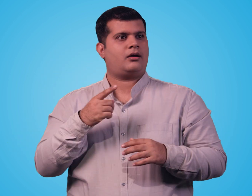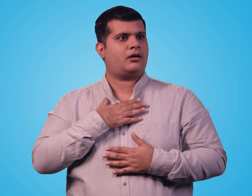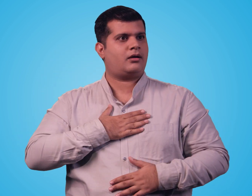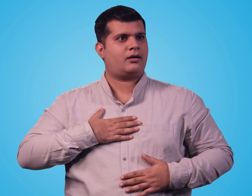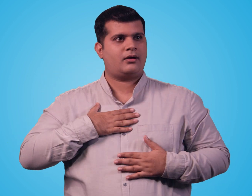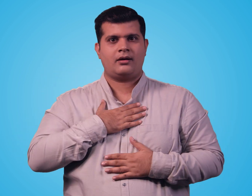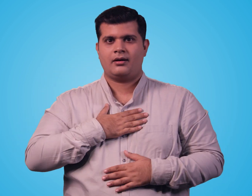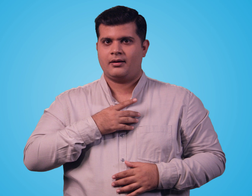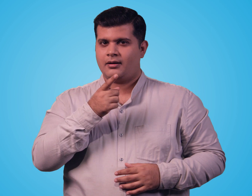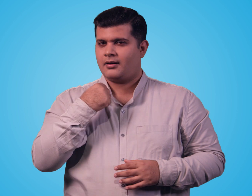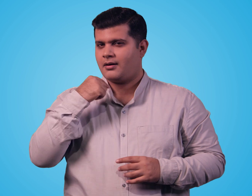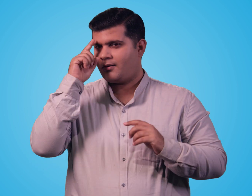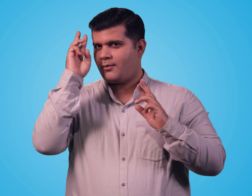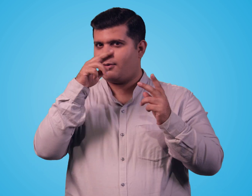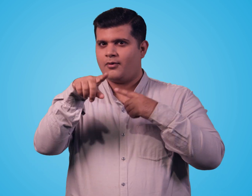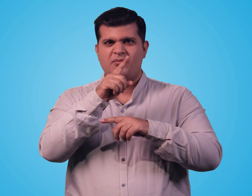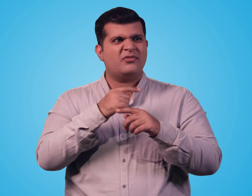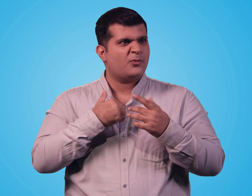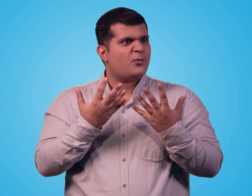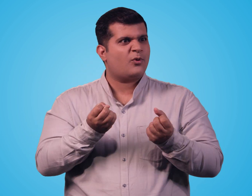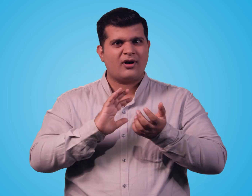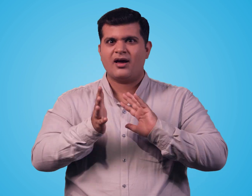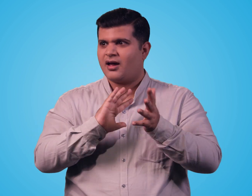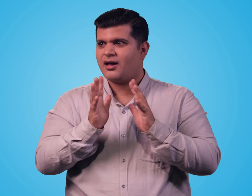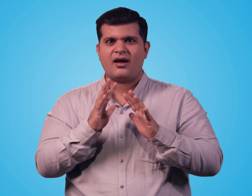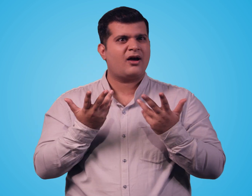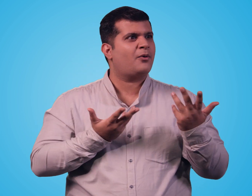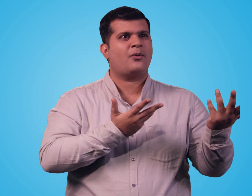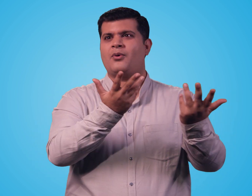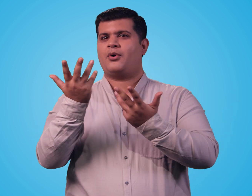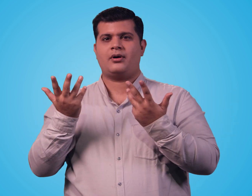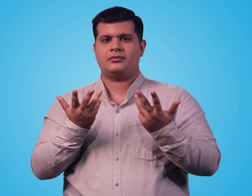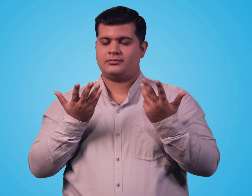You will really enjoy it! Are you wondering where to learn it?